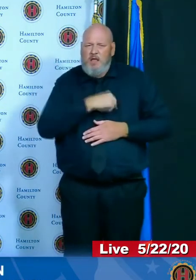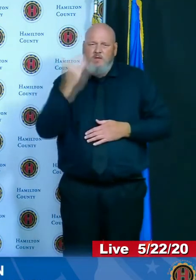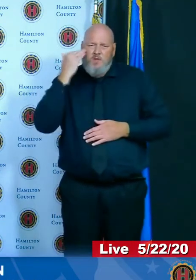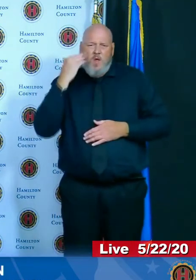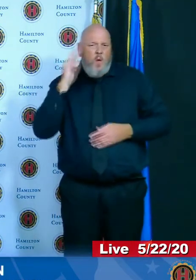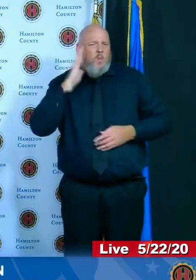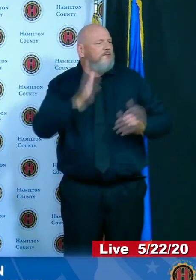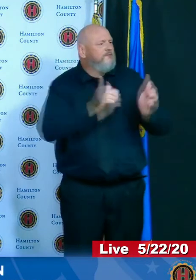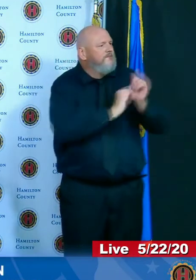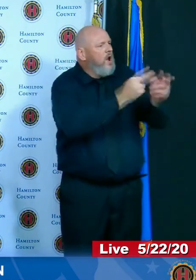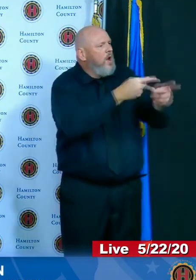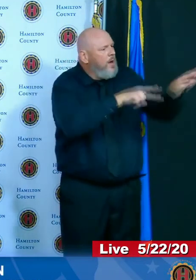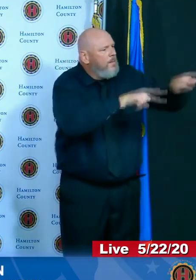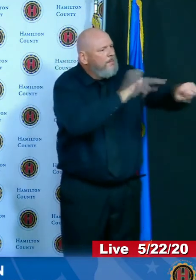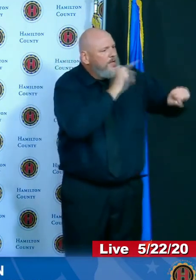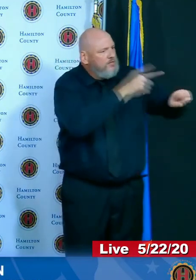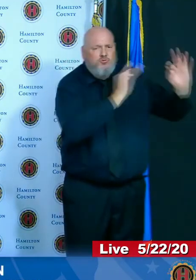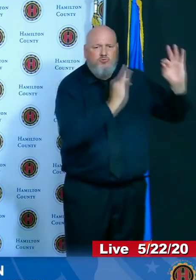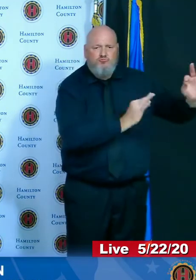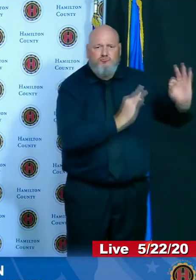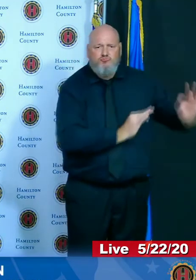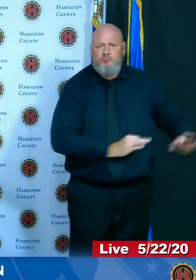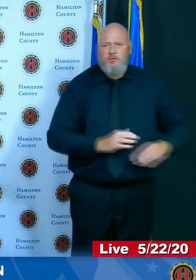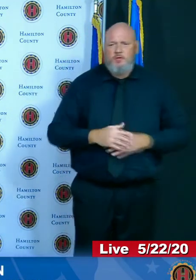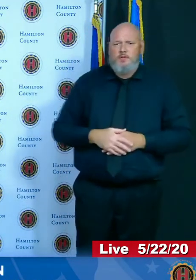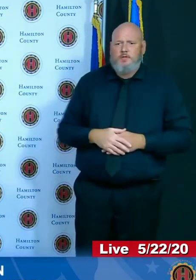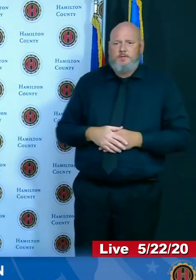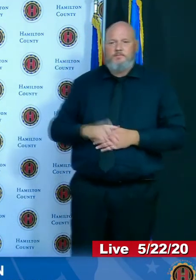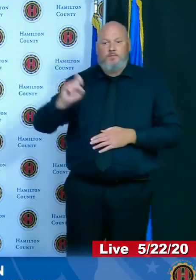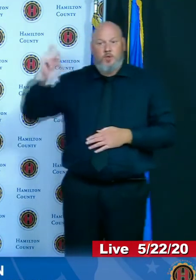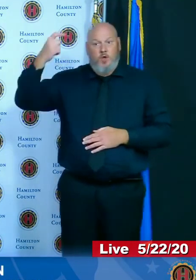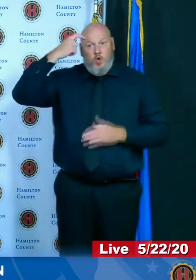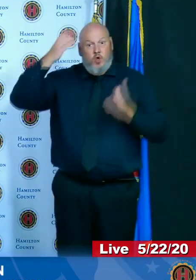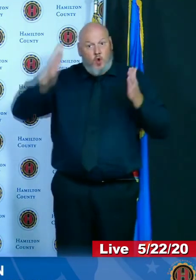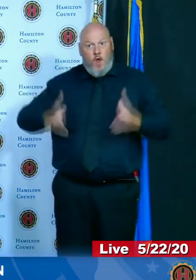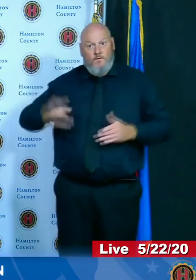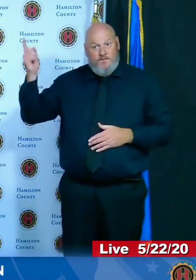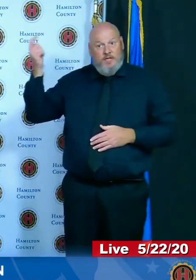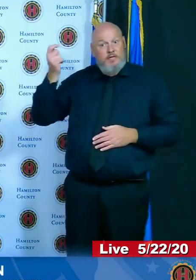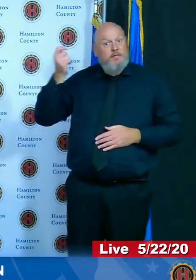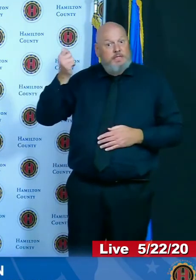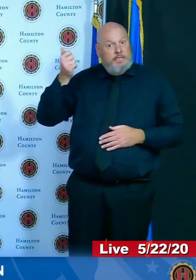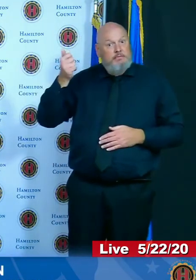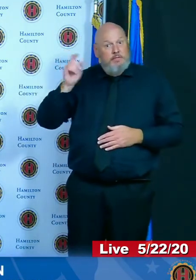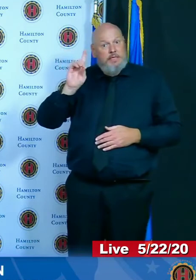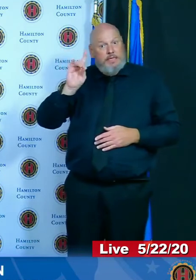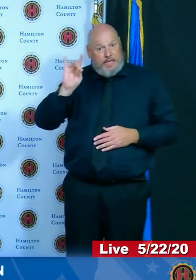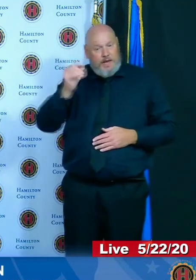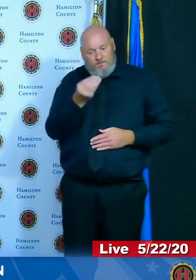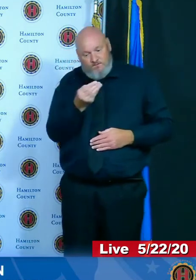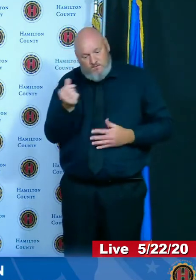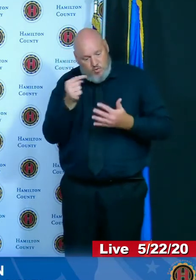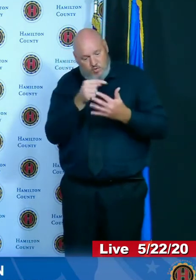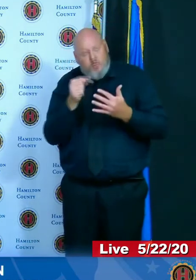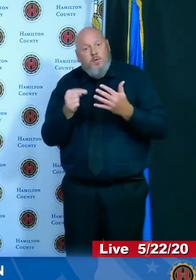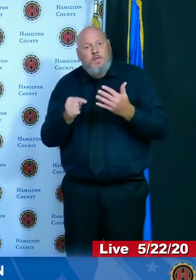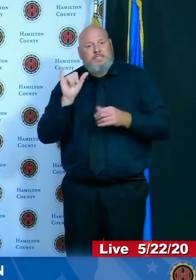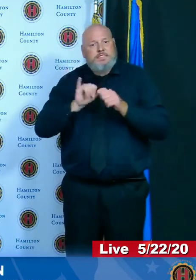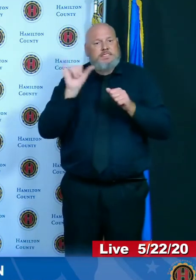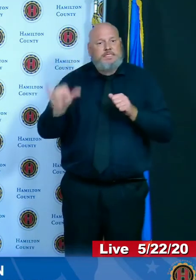stay at home orders being lifted as we know we are are now allowed to go back out there's no restriction on staying in your house we are being encouraged still